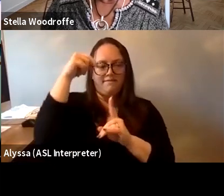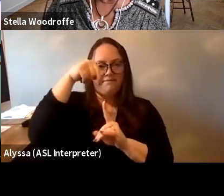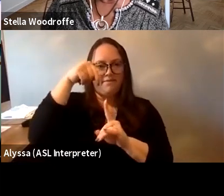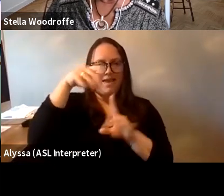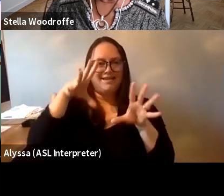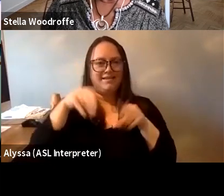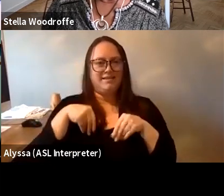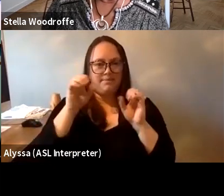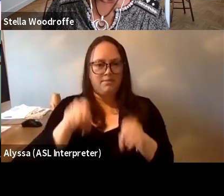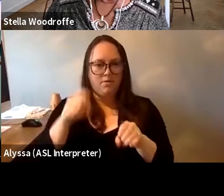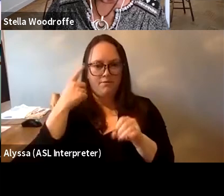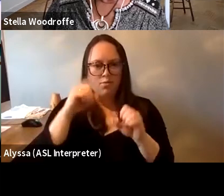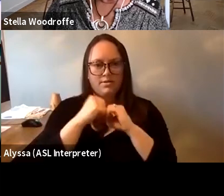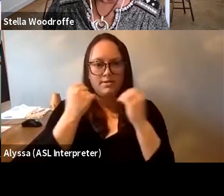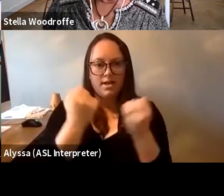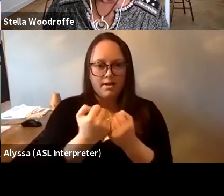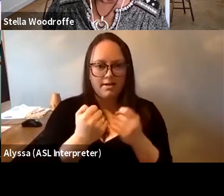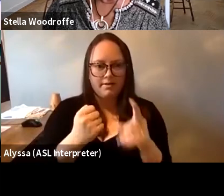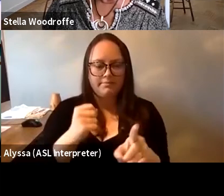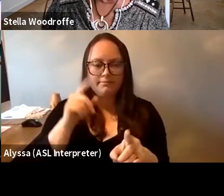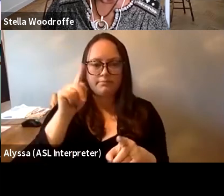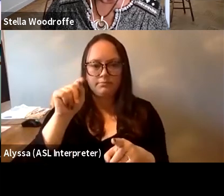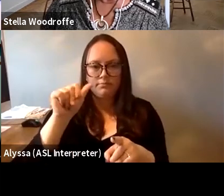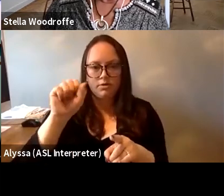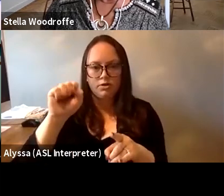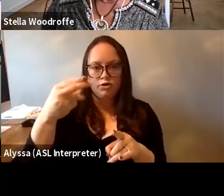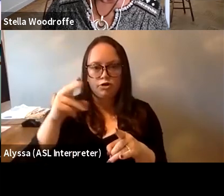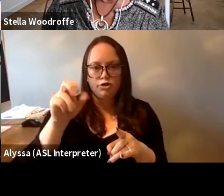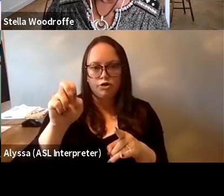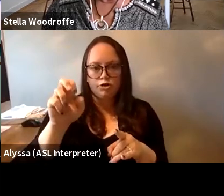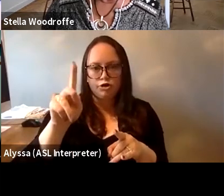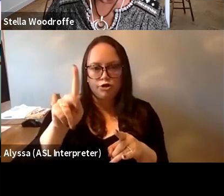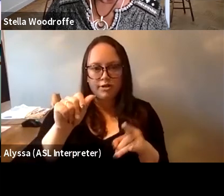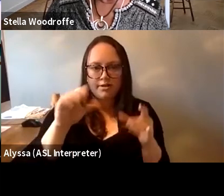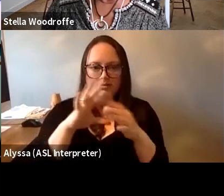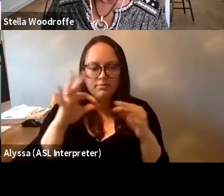I would agree, Stella and i would also suggest open minds equals